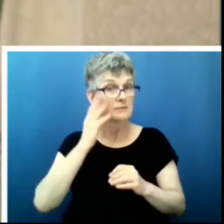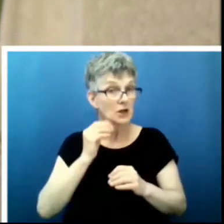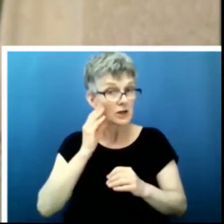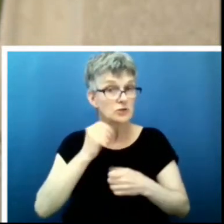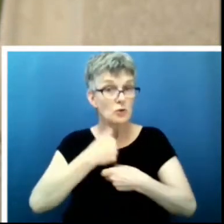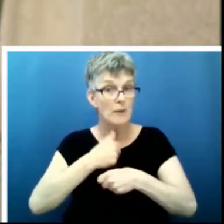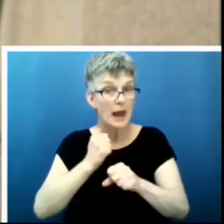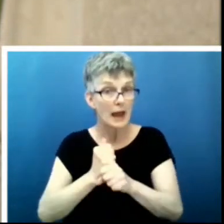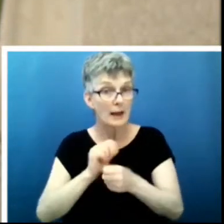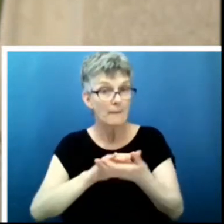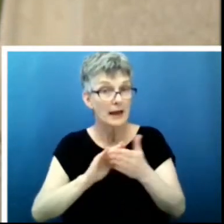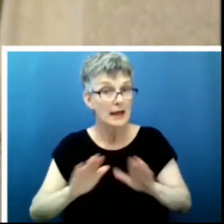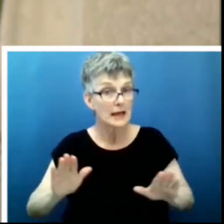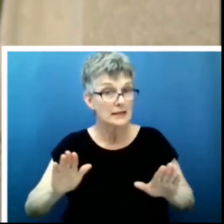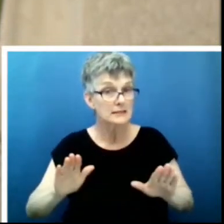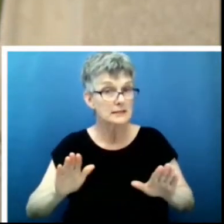What will you choose now?